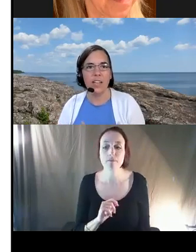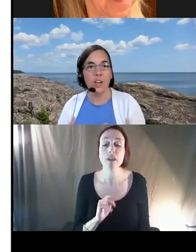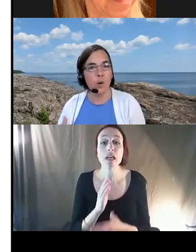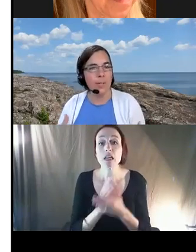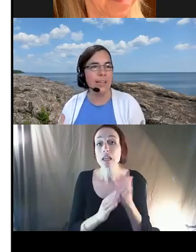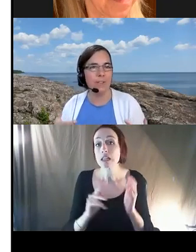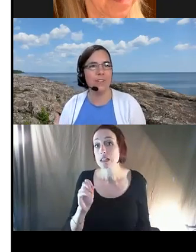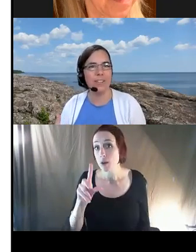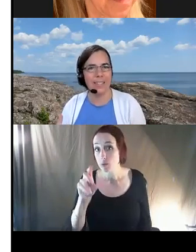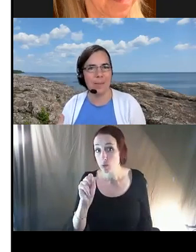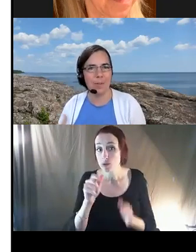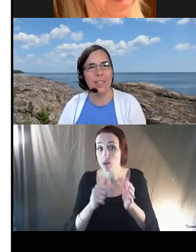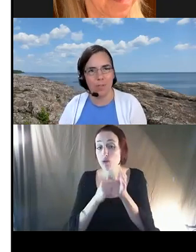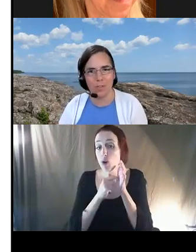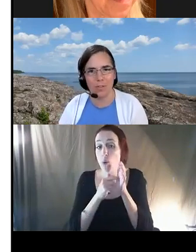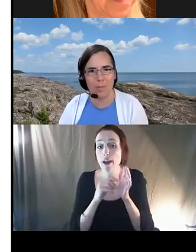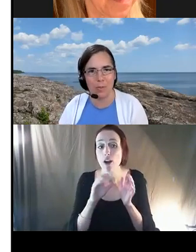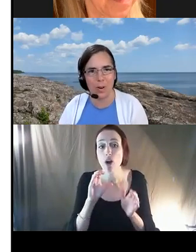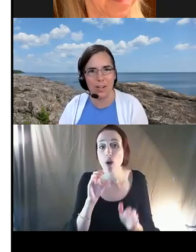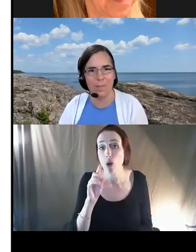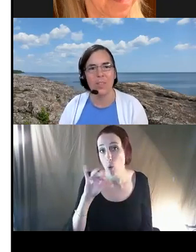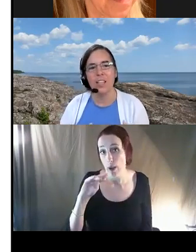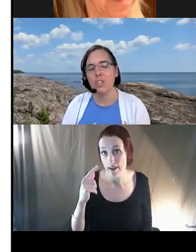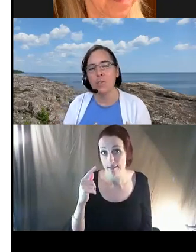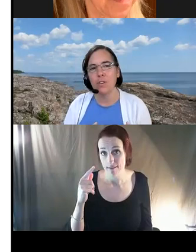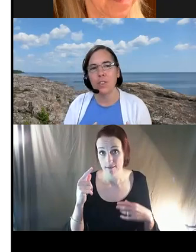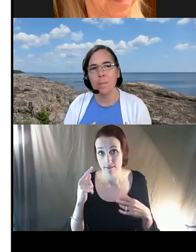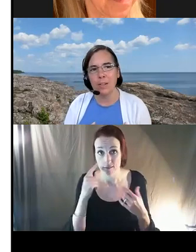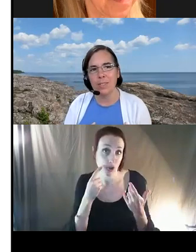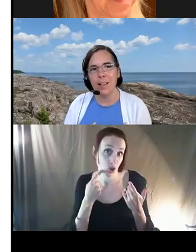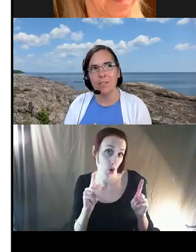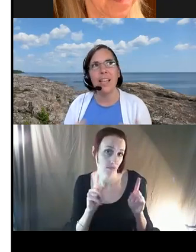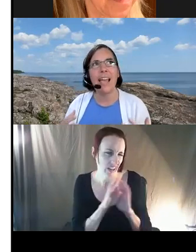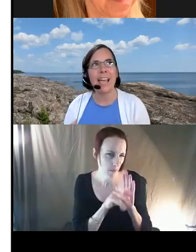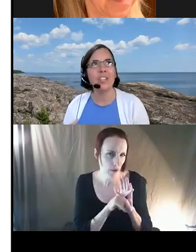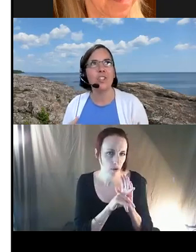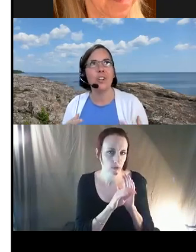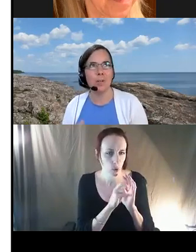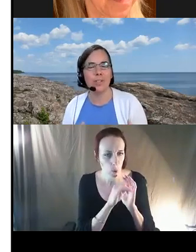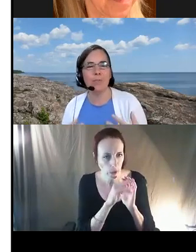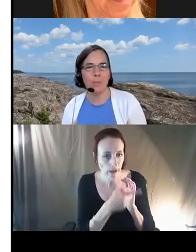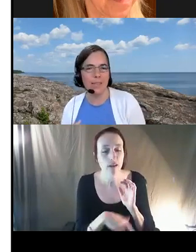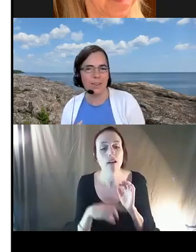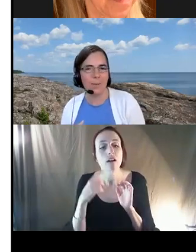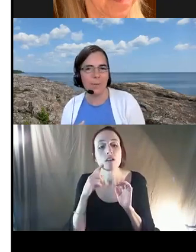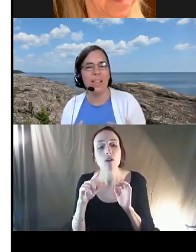coding, for example, in order for them to work. So, for the Microsoft Edge Immersive Reader, there is